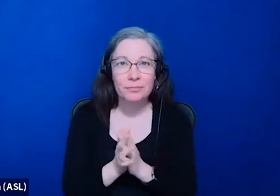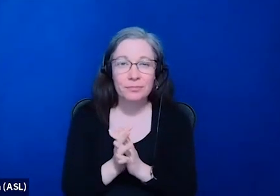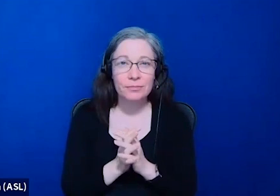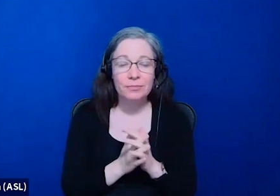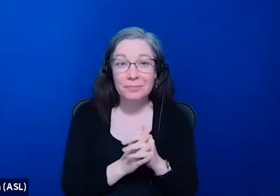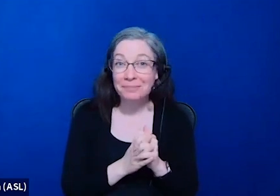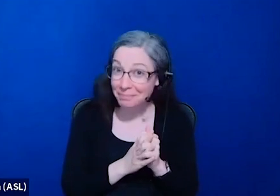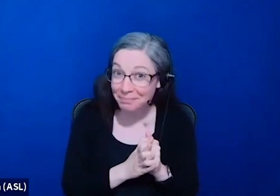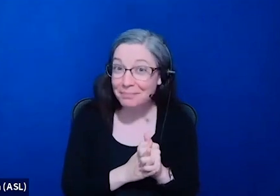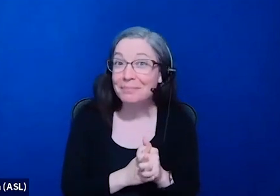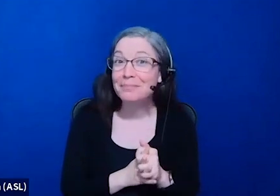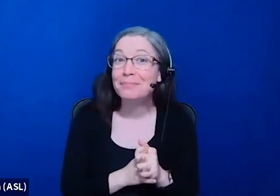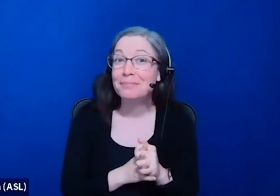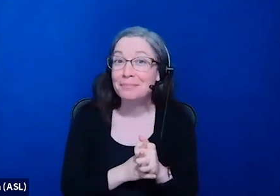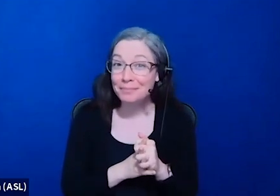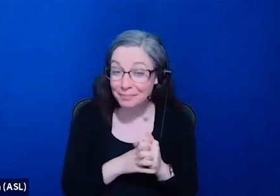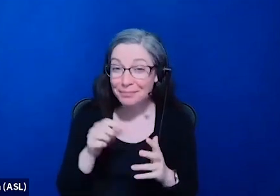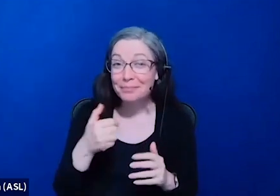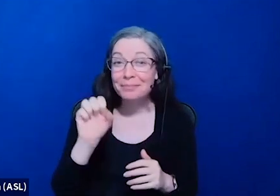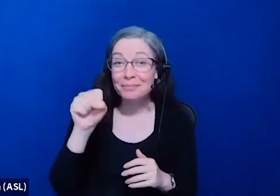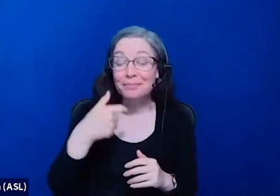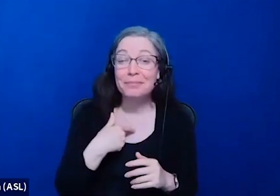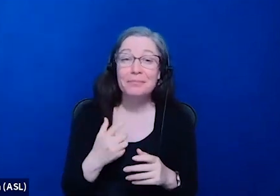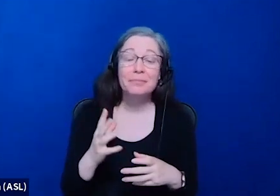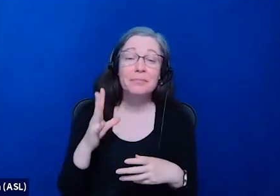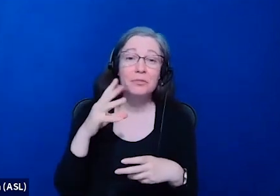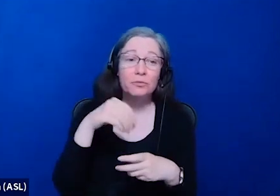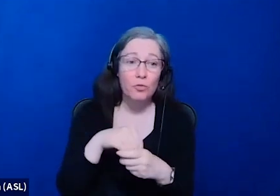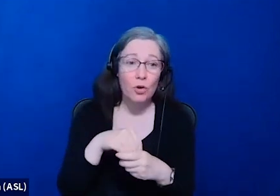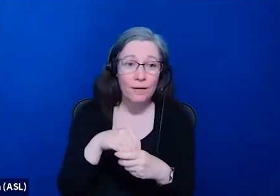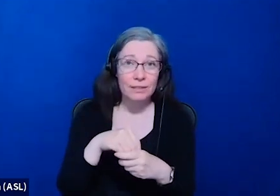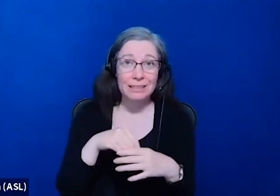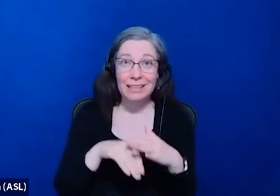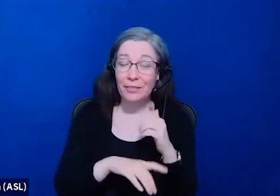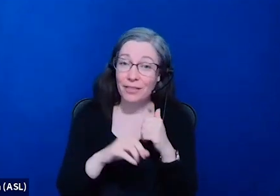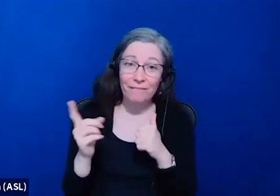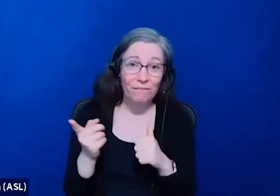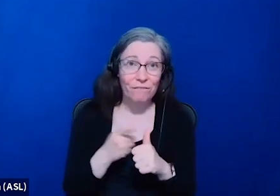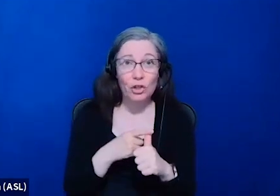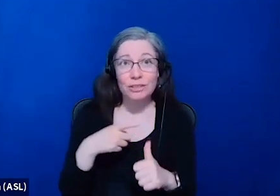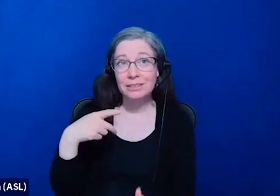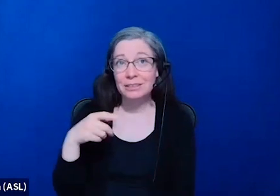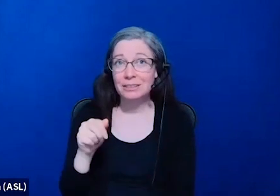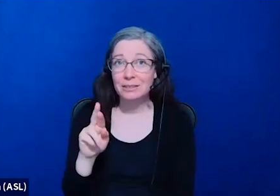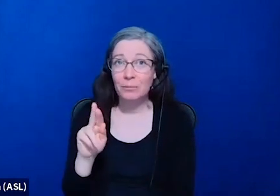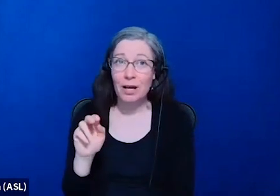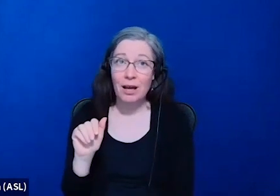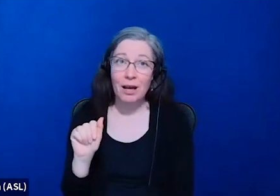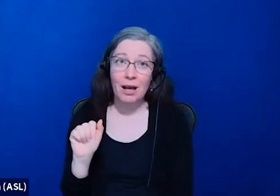Yes, so I participated in the first parastronaut experience selections